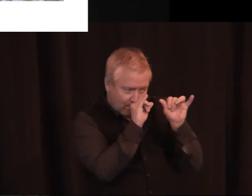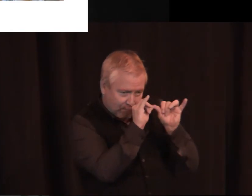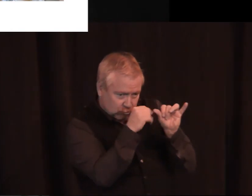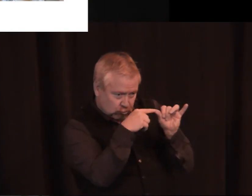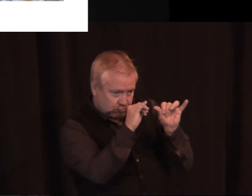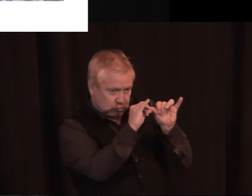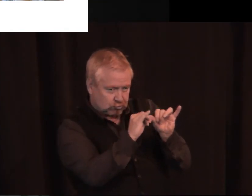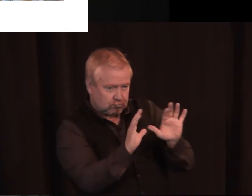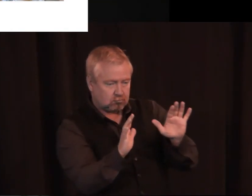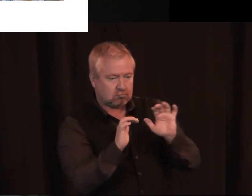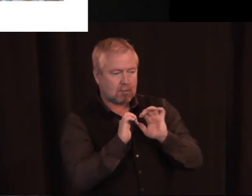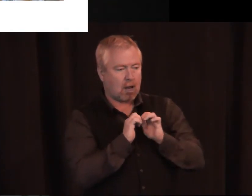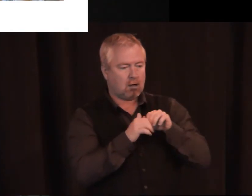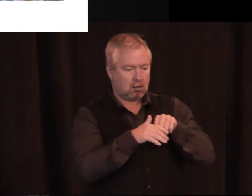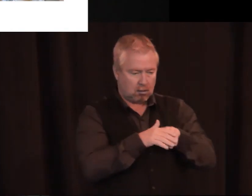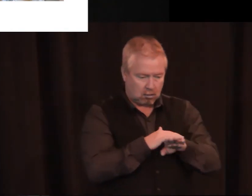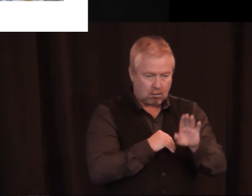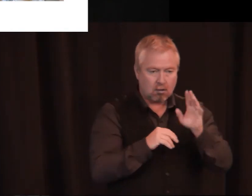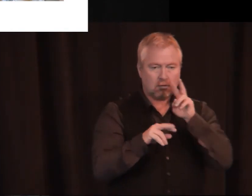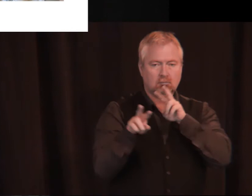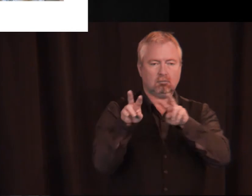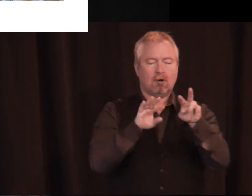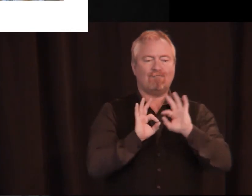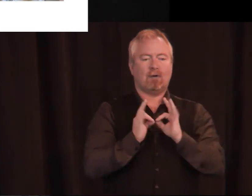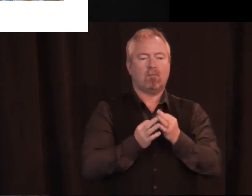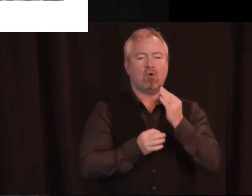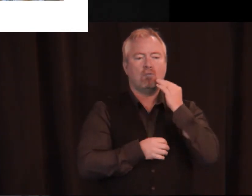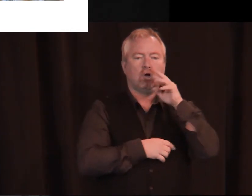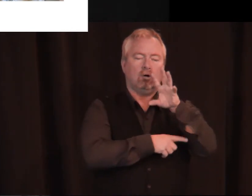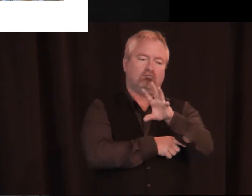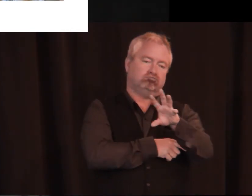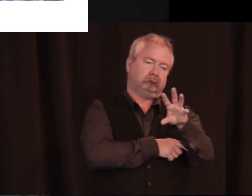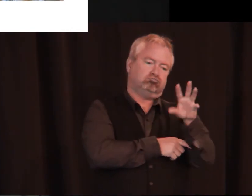record them for a number of hours and try to collect these data and, so,